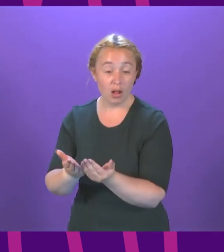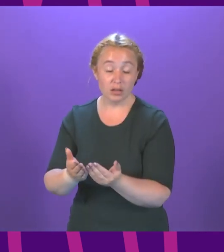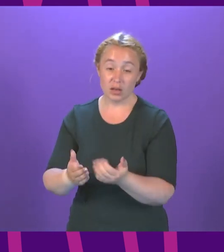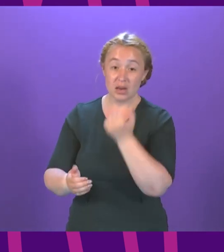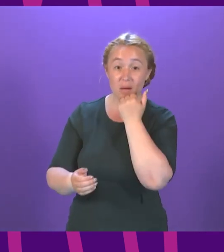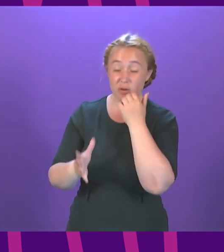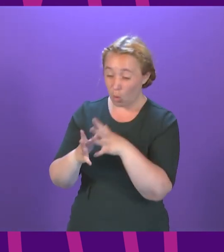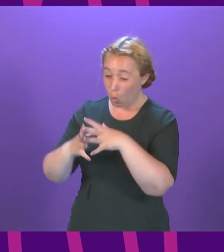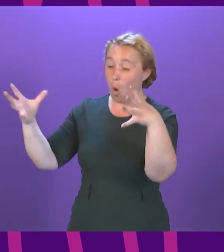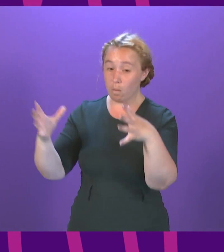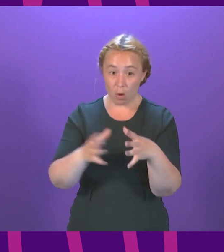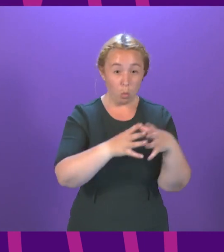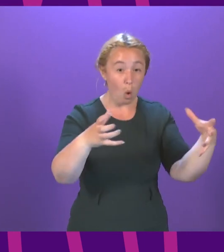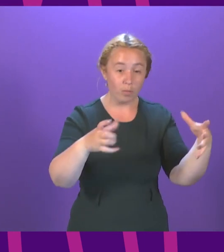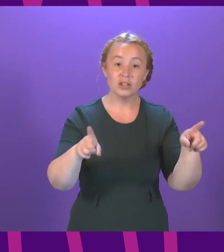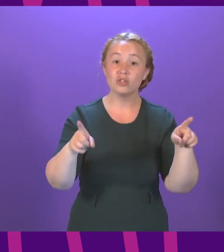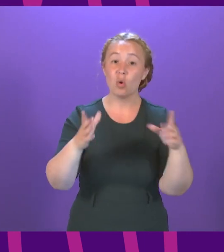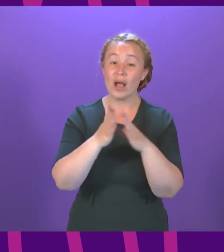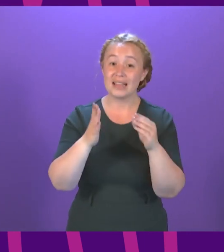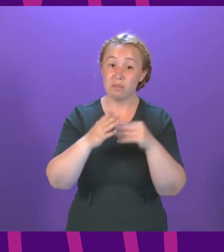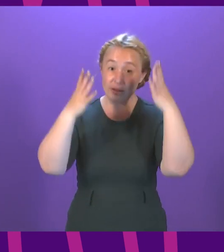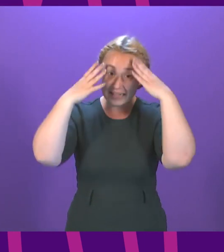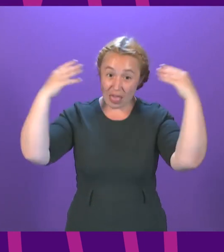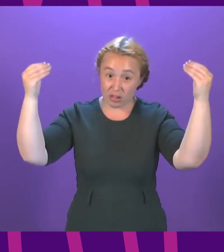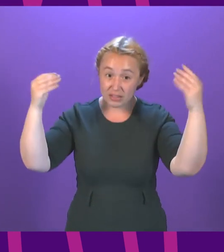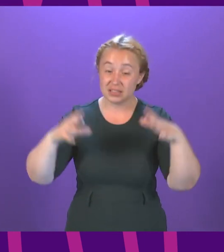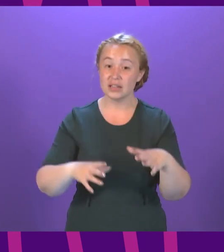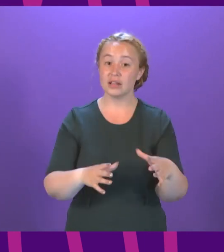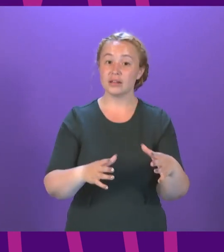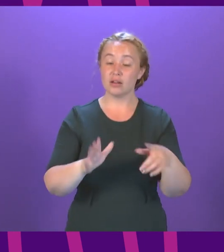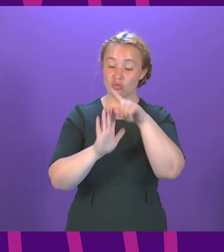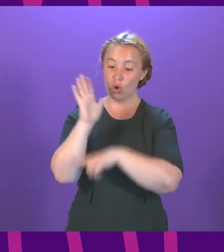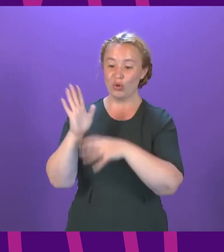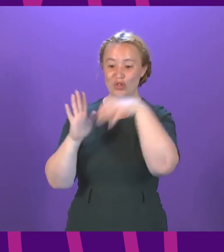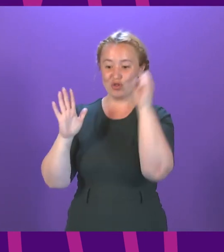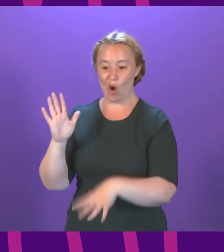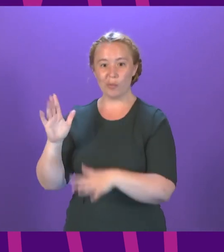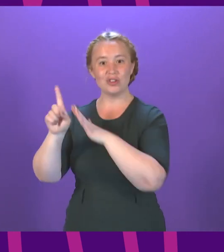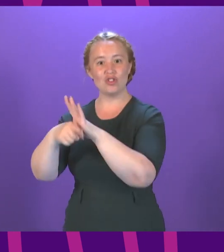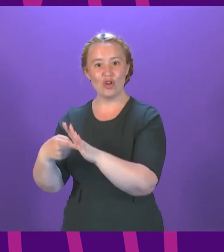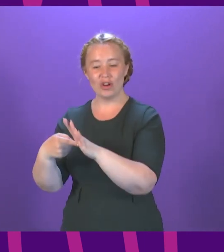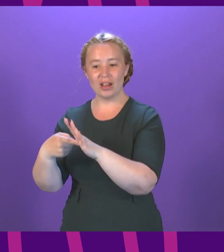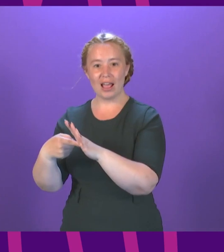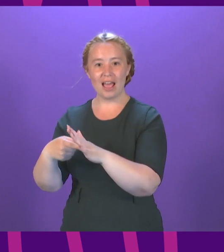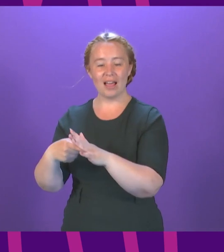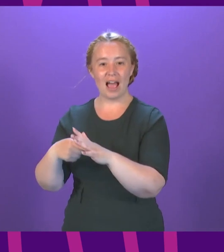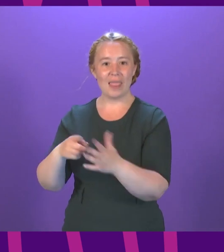past couple of days, we have seen the restrictions in the Netherlands that were lifted at the end of June being reimposed. Someone might have booked a trip to the Netherlands thinking that they were